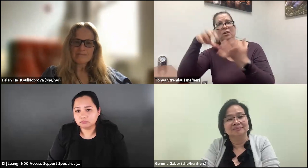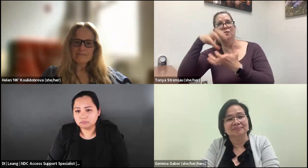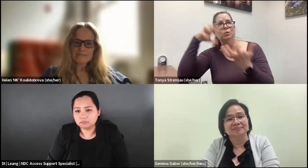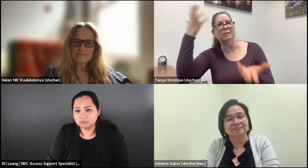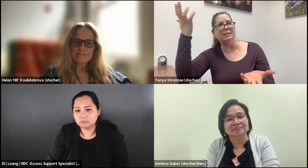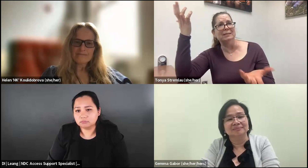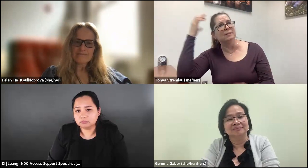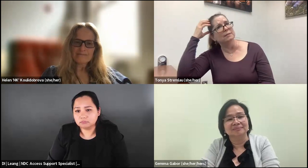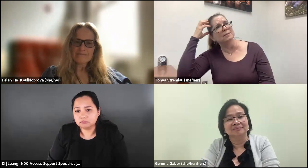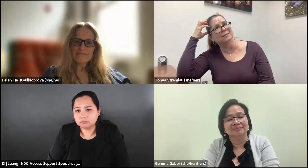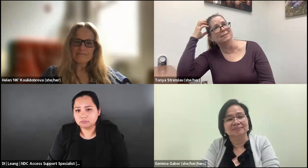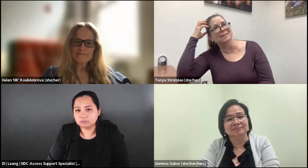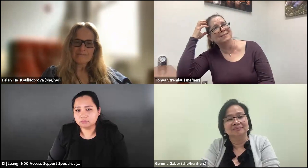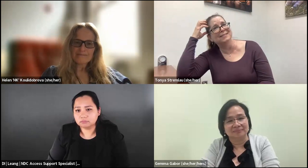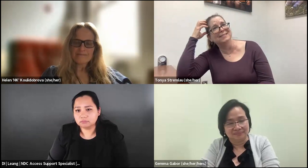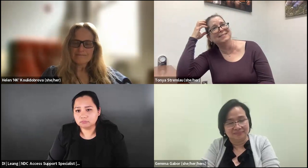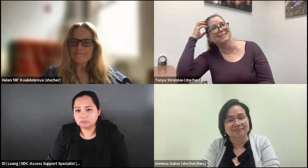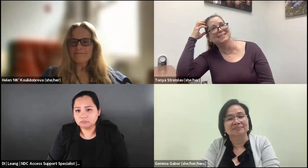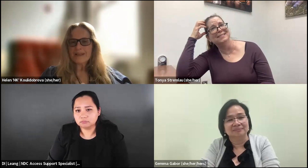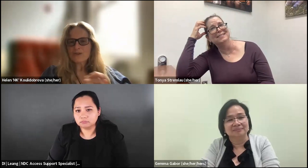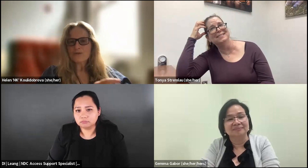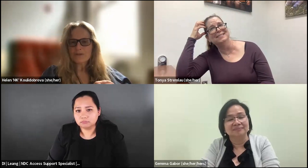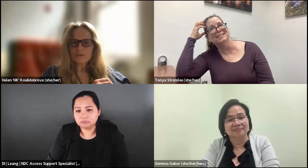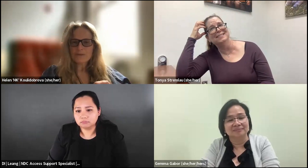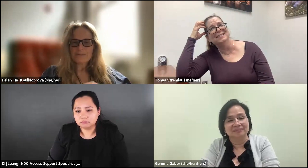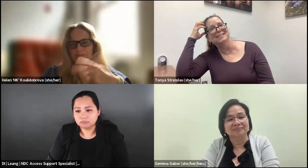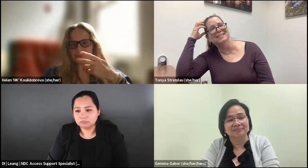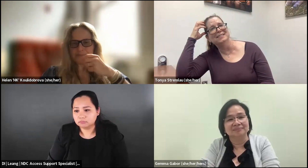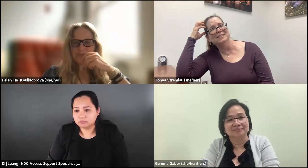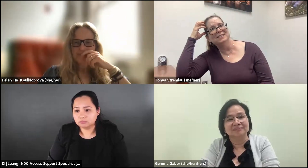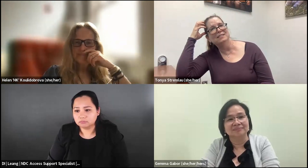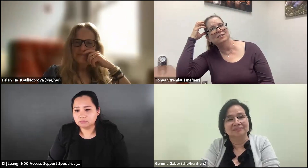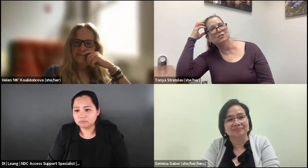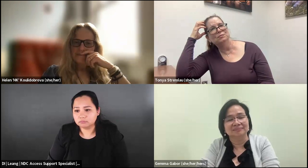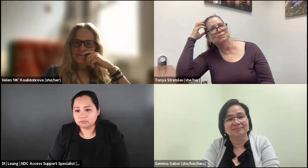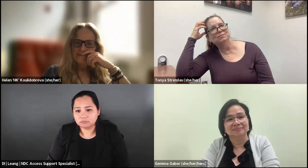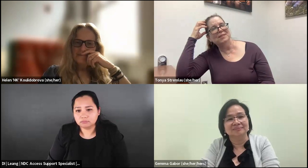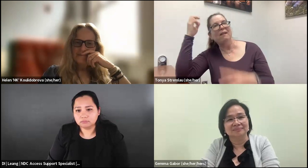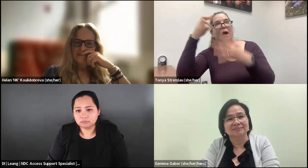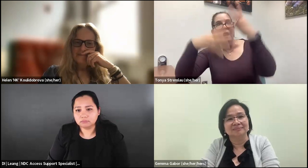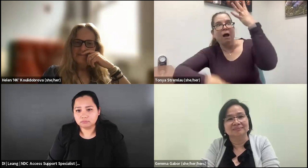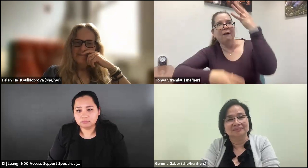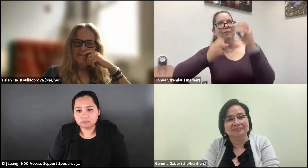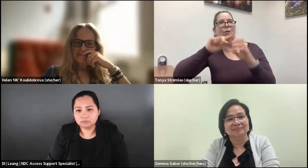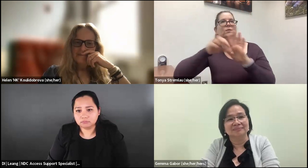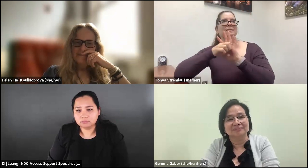those pronouns don't have gender, so it makes a lot of sense that is a confusing point for them.